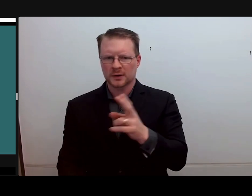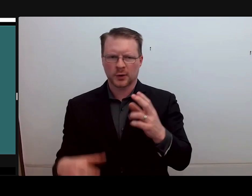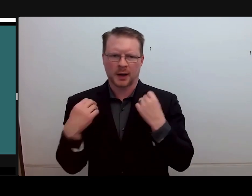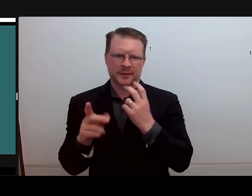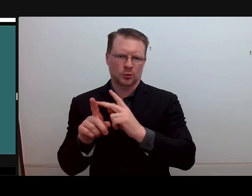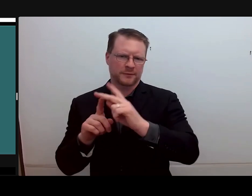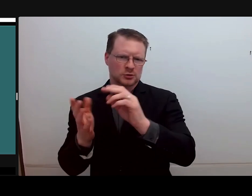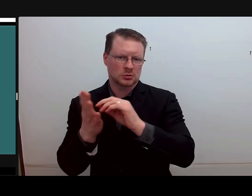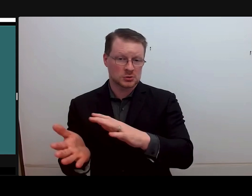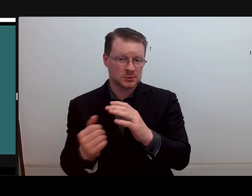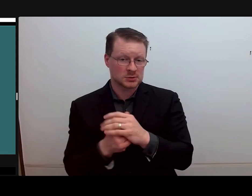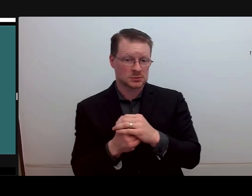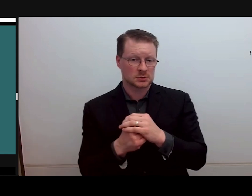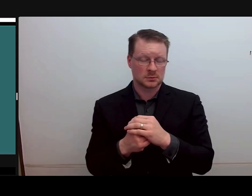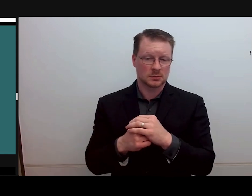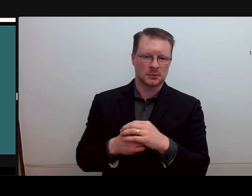for deaf and hard-of-hearing healthcare professionals students.